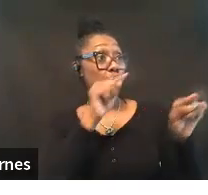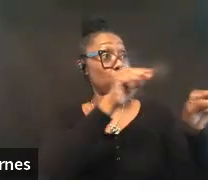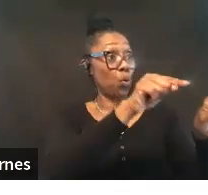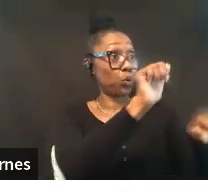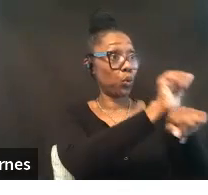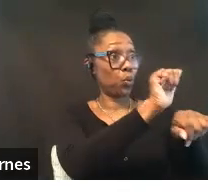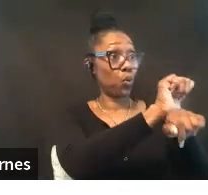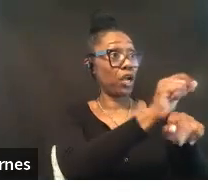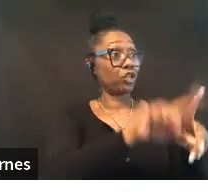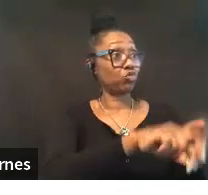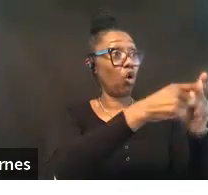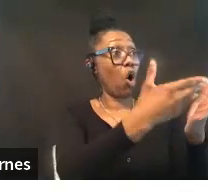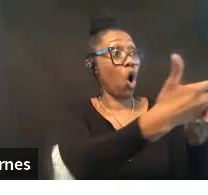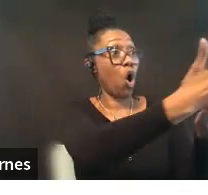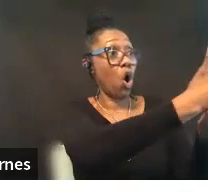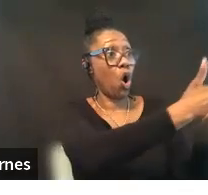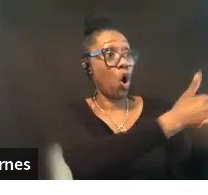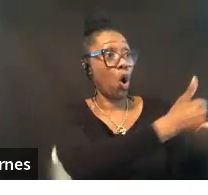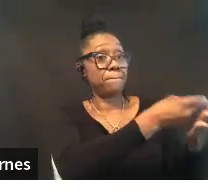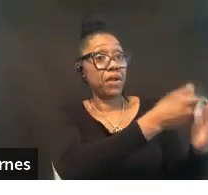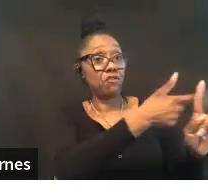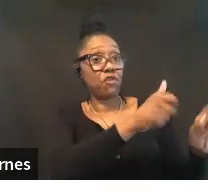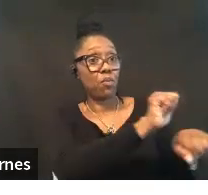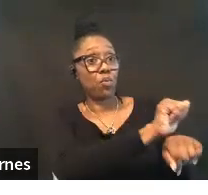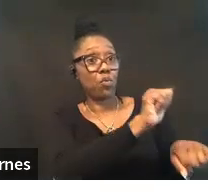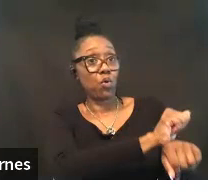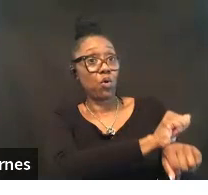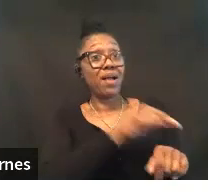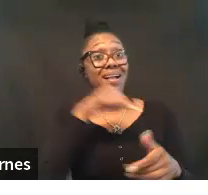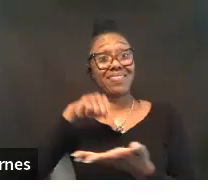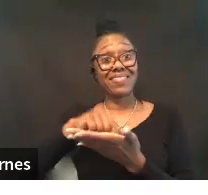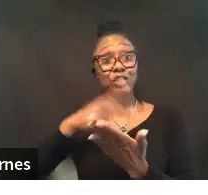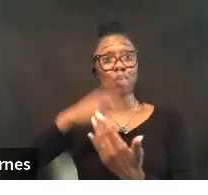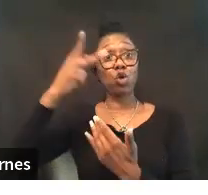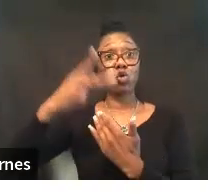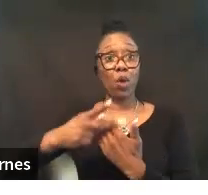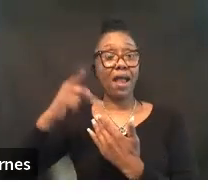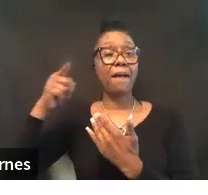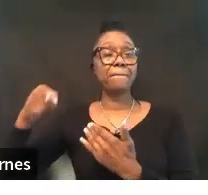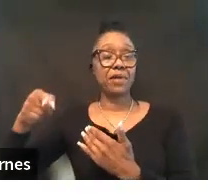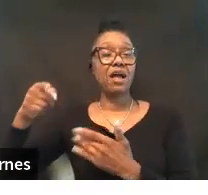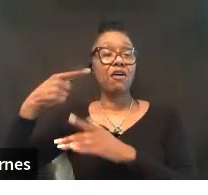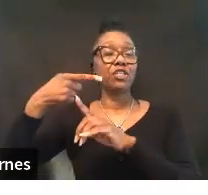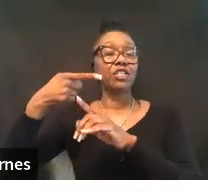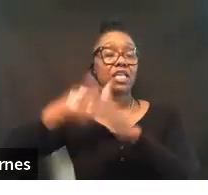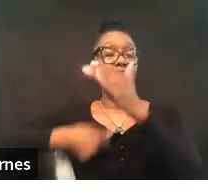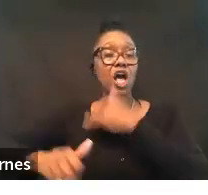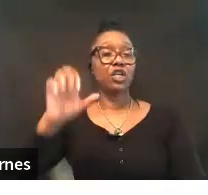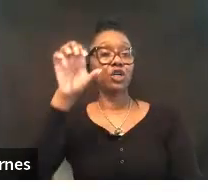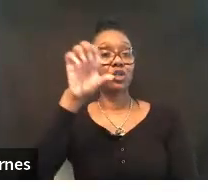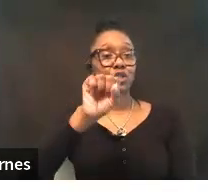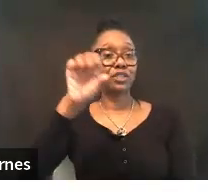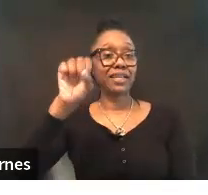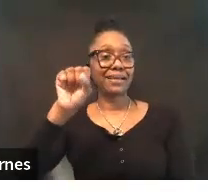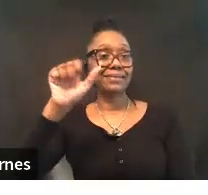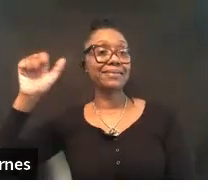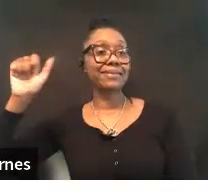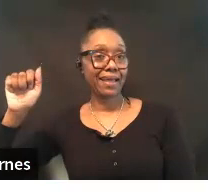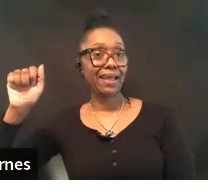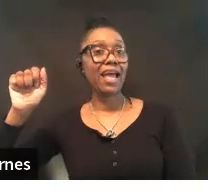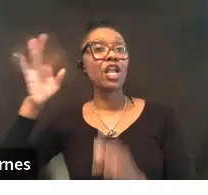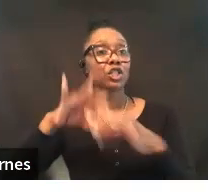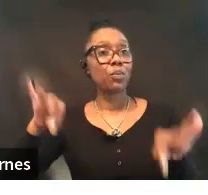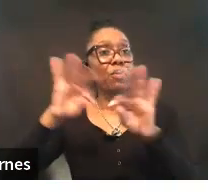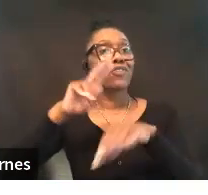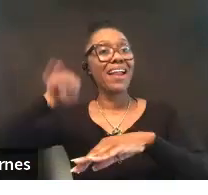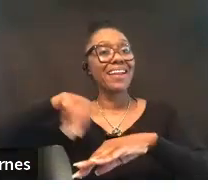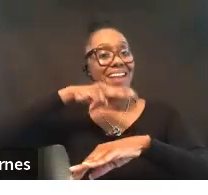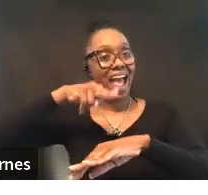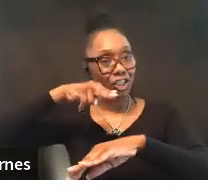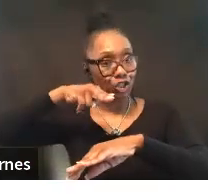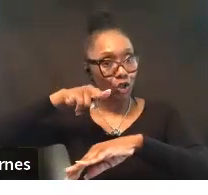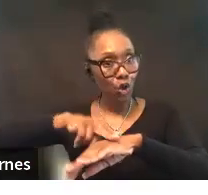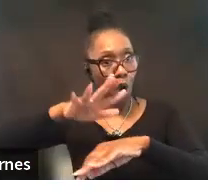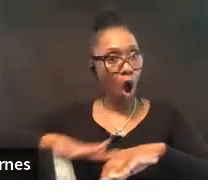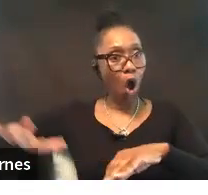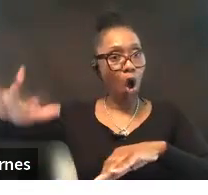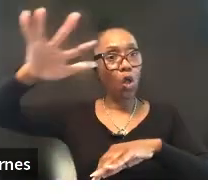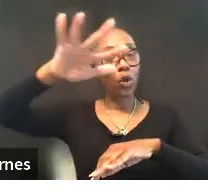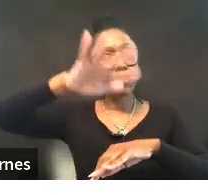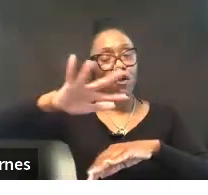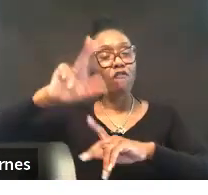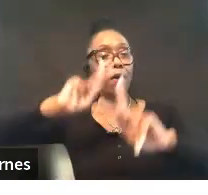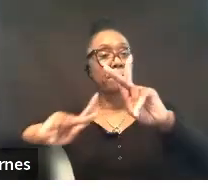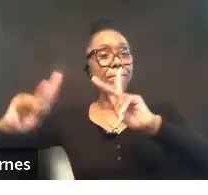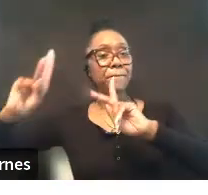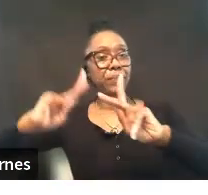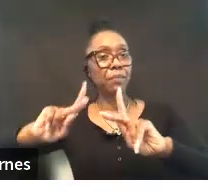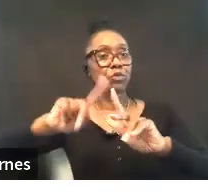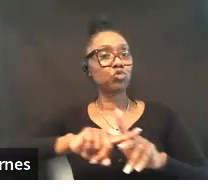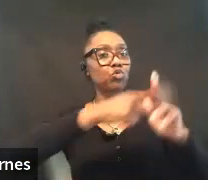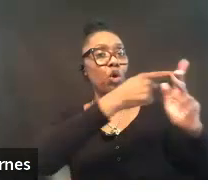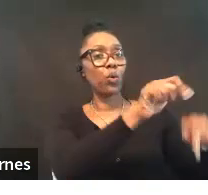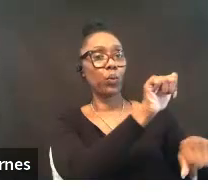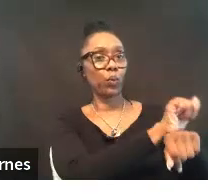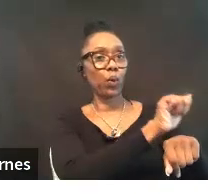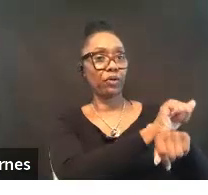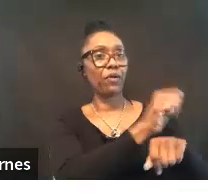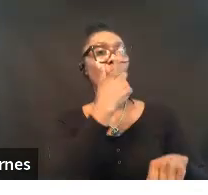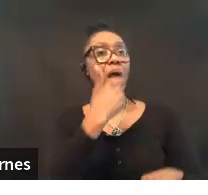So, this, program is funded primarily by Social Security Administration. And it's a critical component of the national effort to improve employment outcomes for Social Security disability beneficiaries.